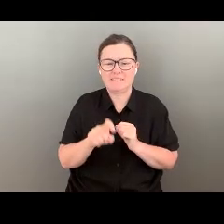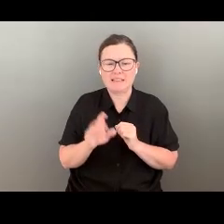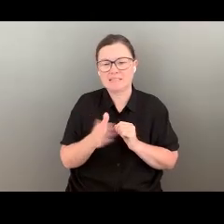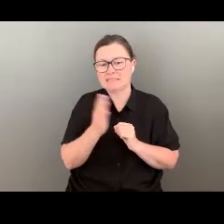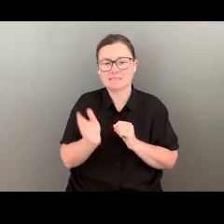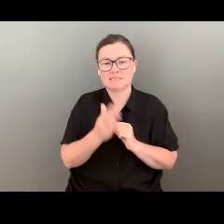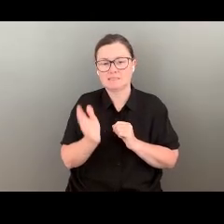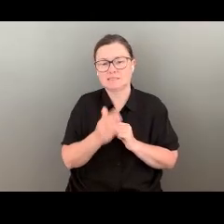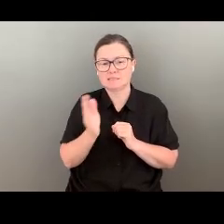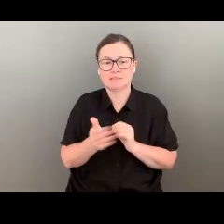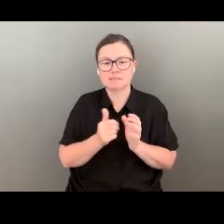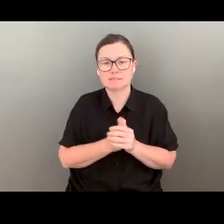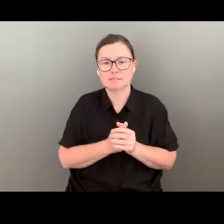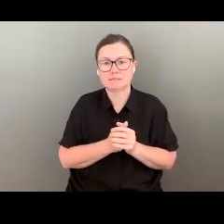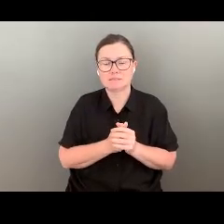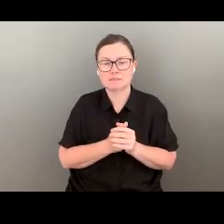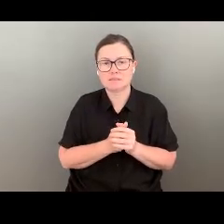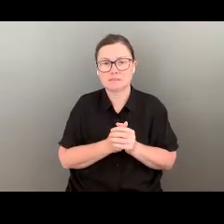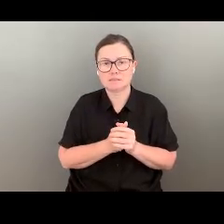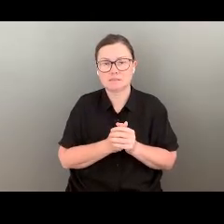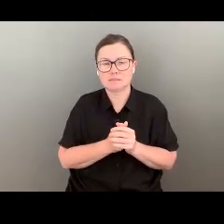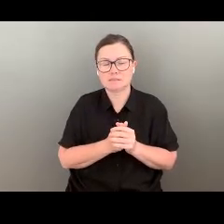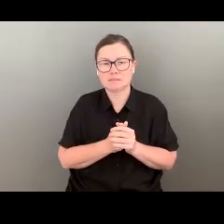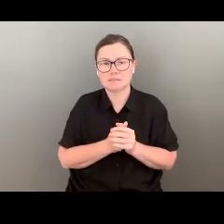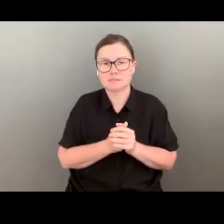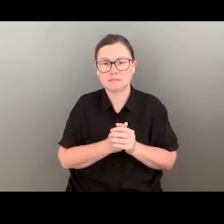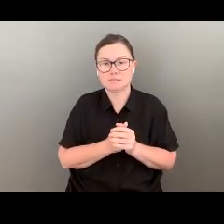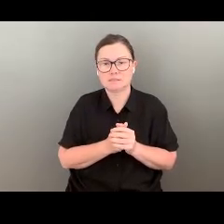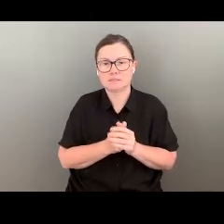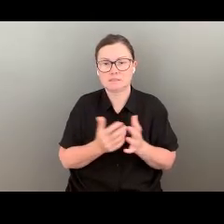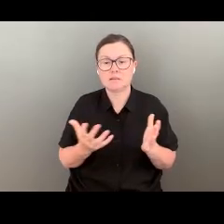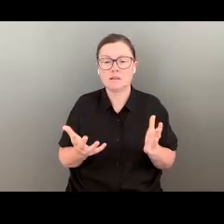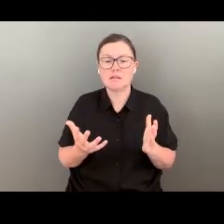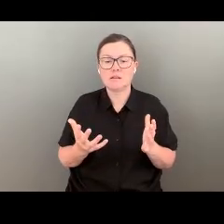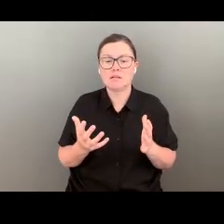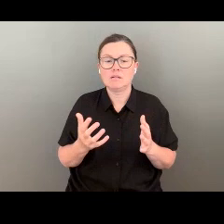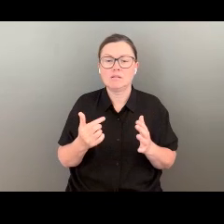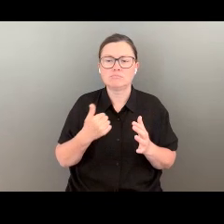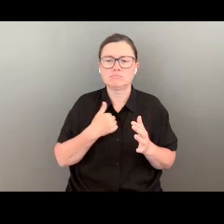Being a very niche, aspect of audio and visual, profession.